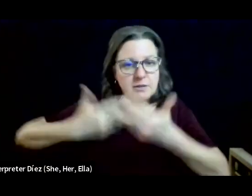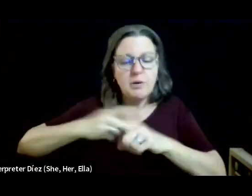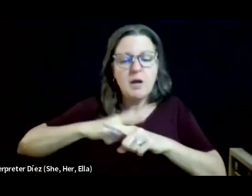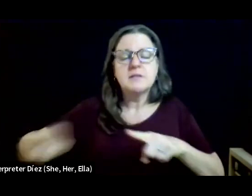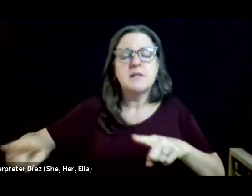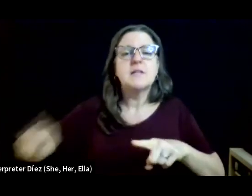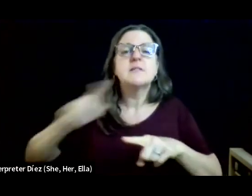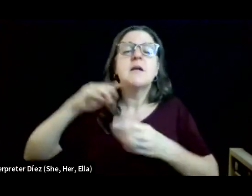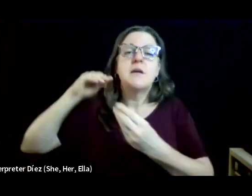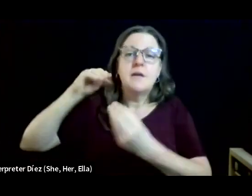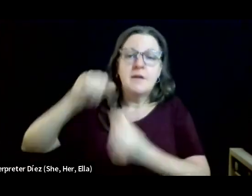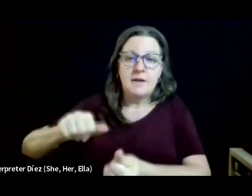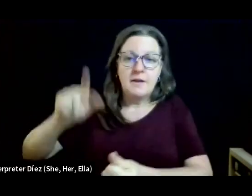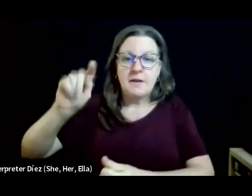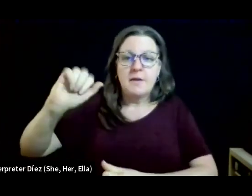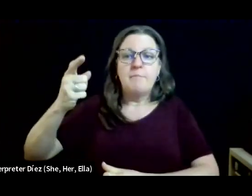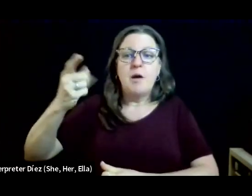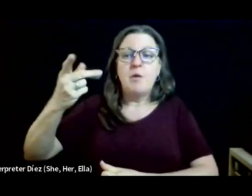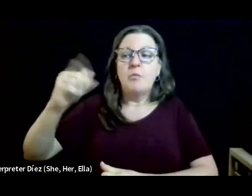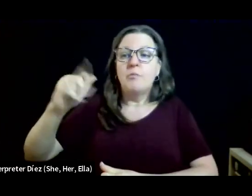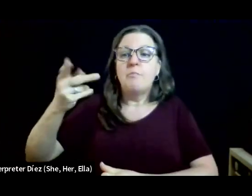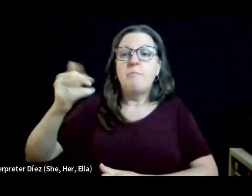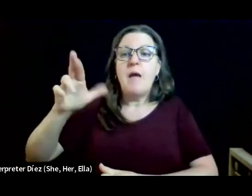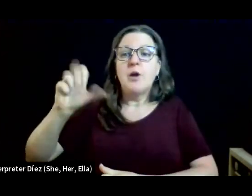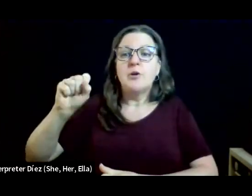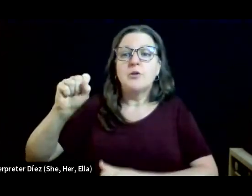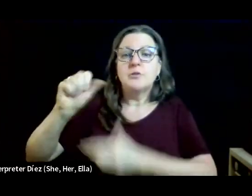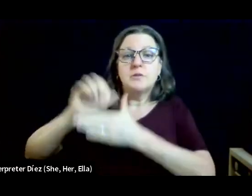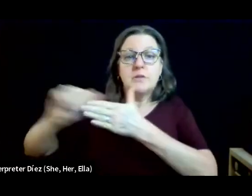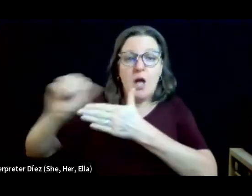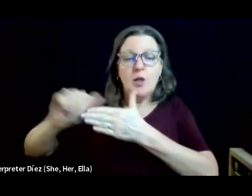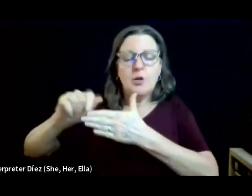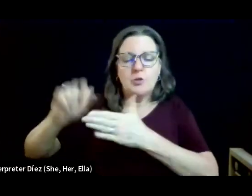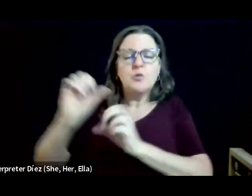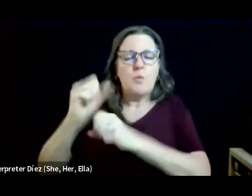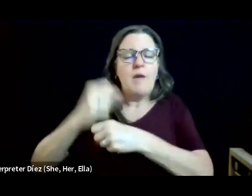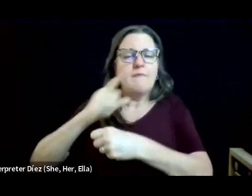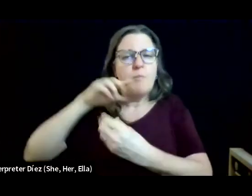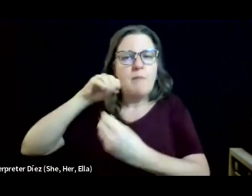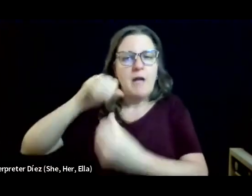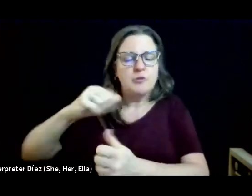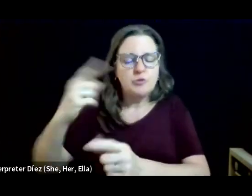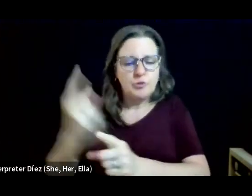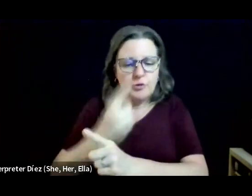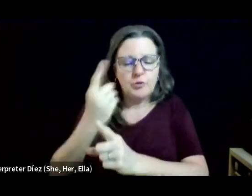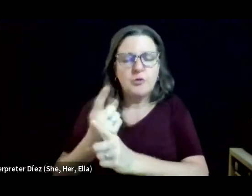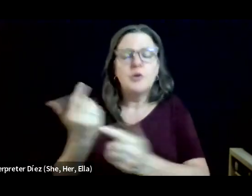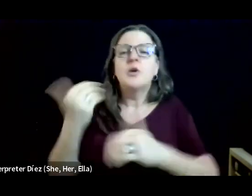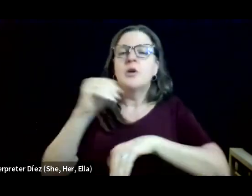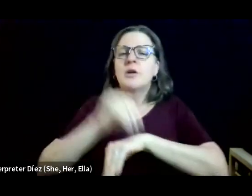We want to make sure we're being good stewards and we're spending funds appropriately. So, tonight I'm going to go for our District's procurement and